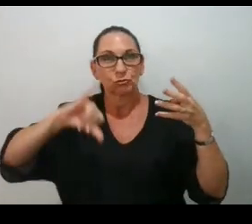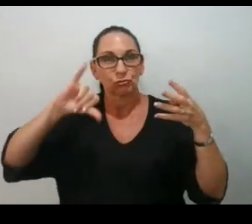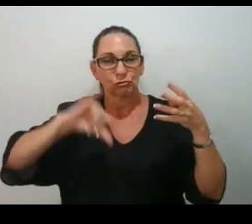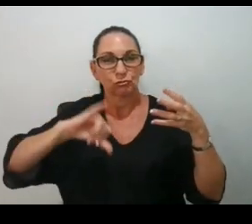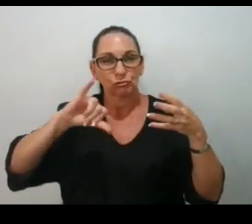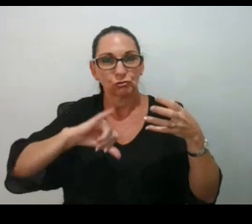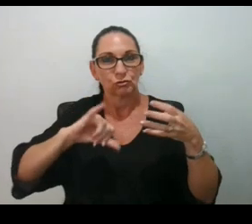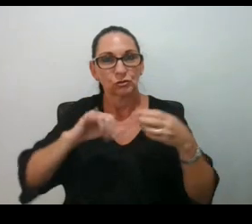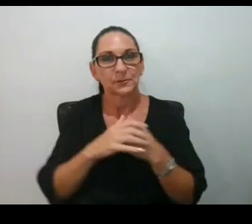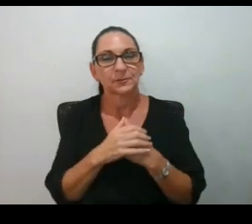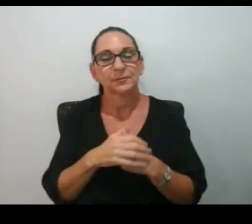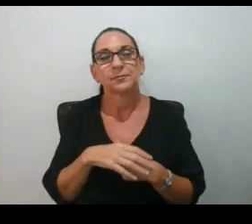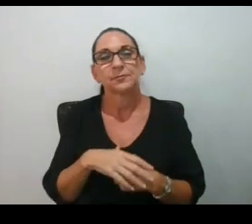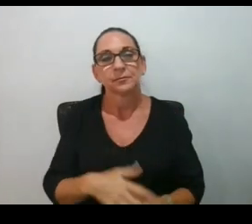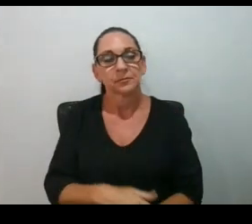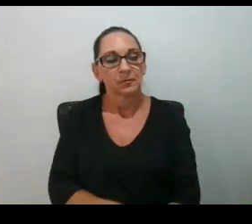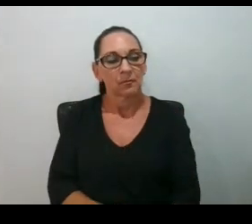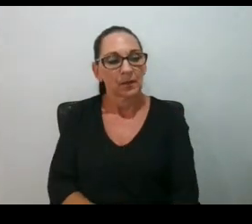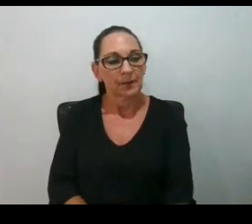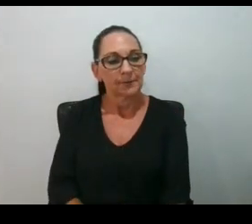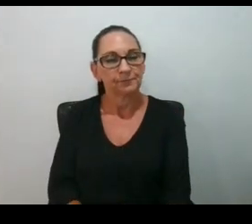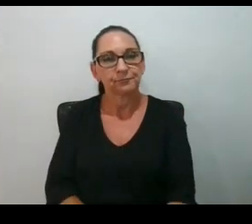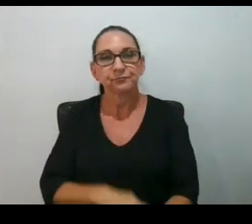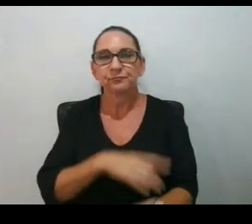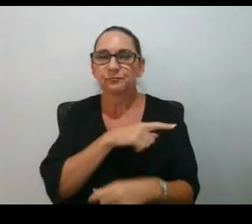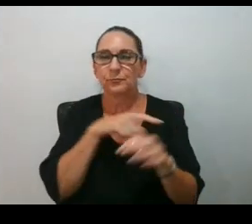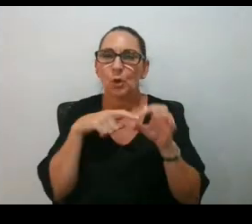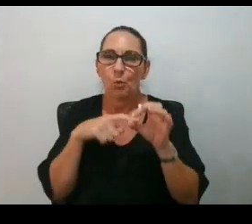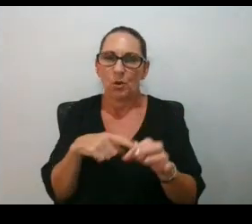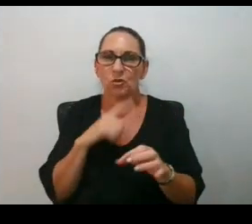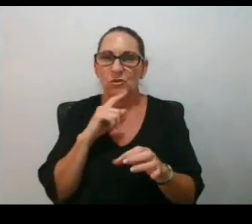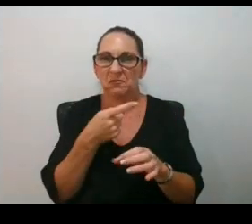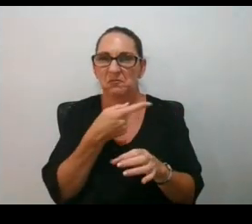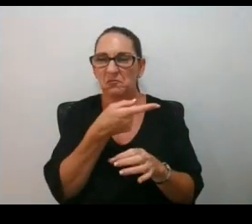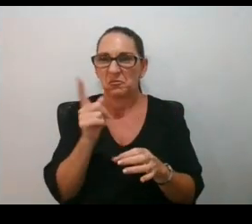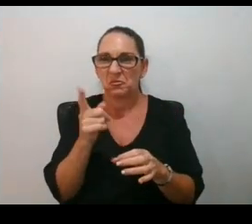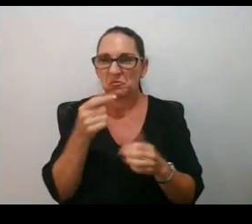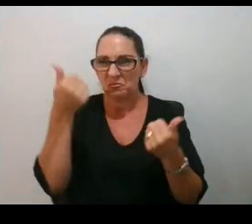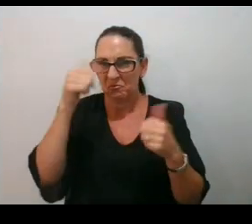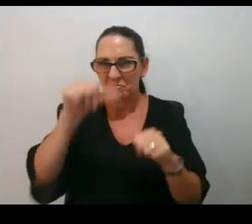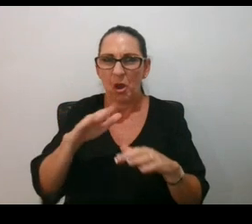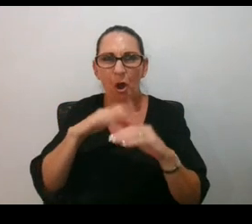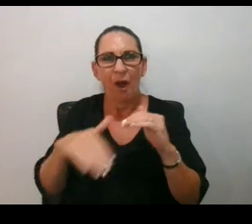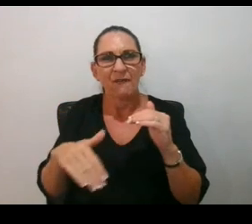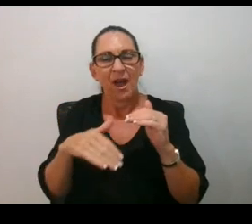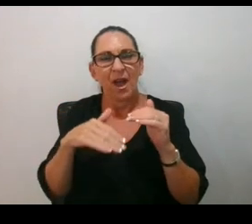for everybody great so the question is how would you rate your knowledge of Legal Aid high good